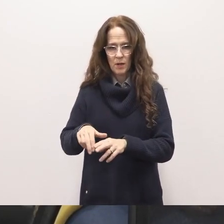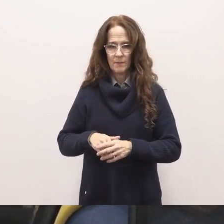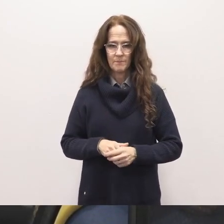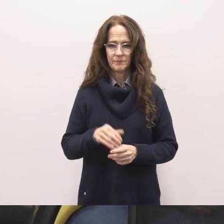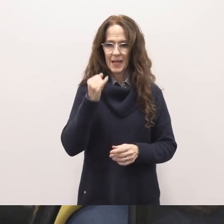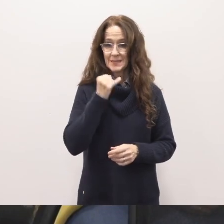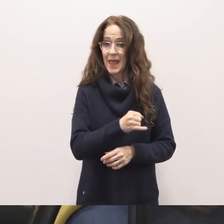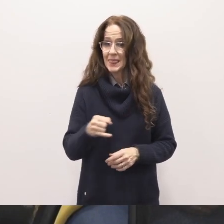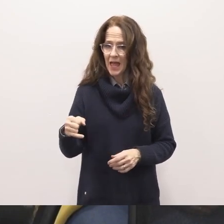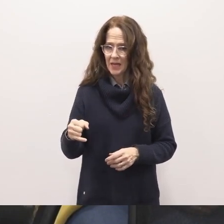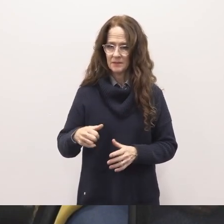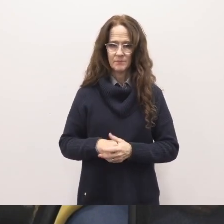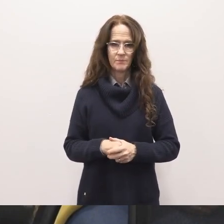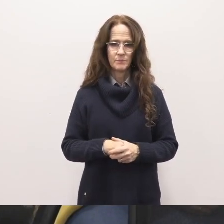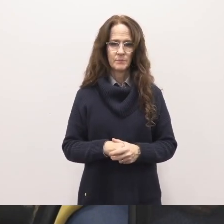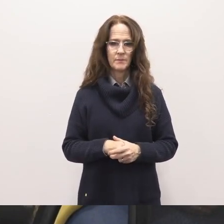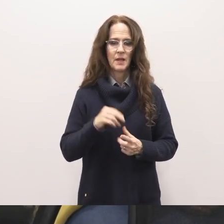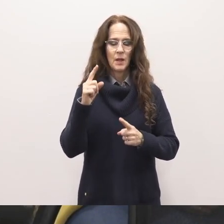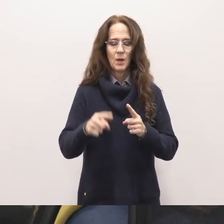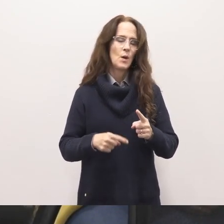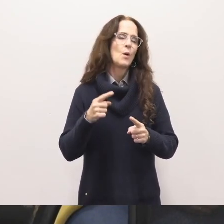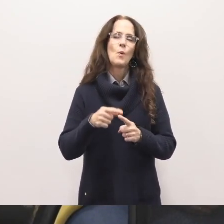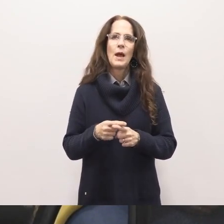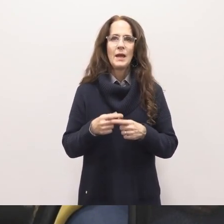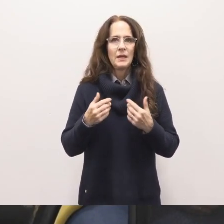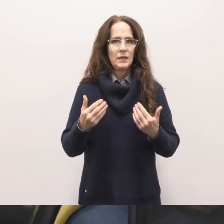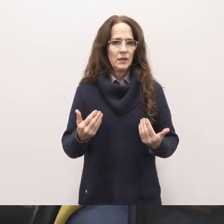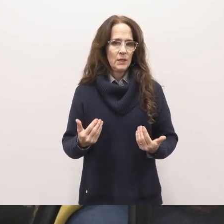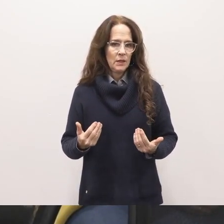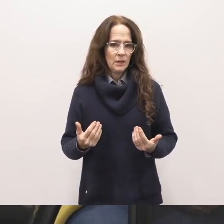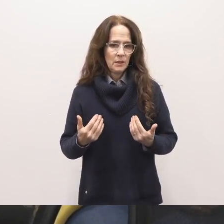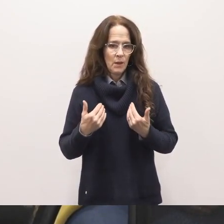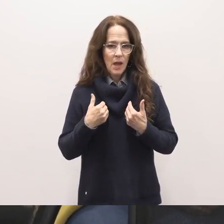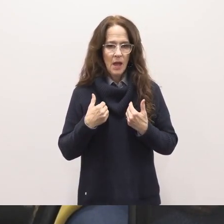And really that's just when you have a schedule